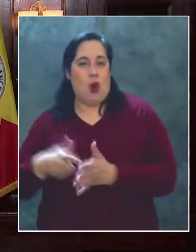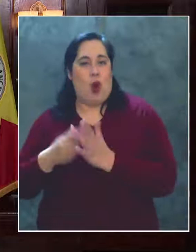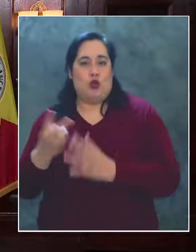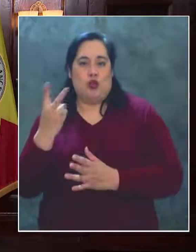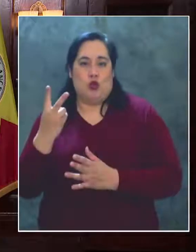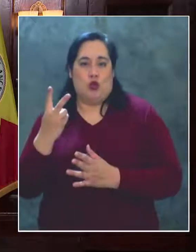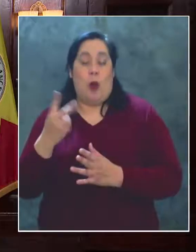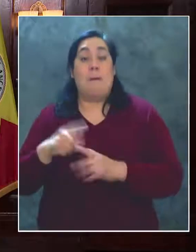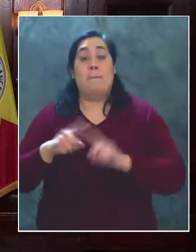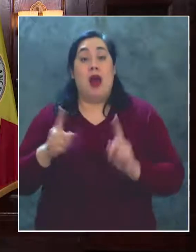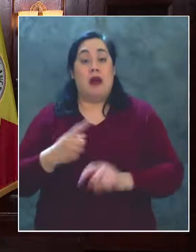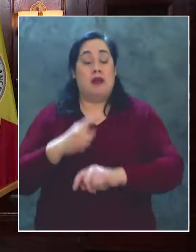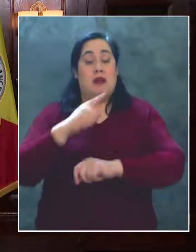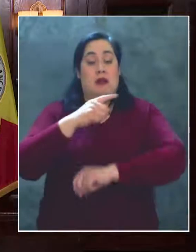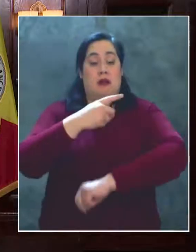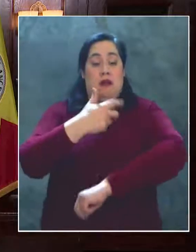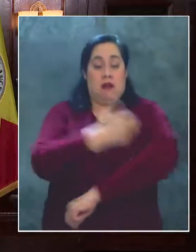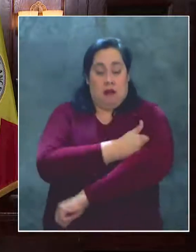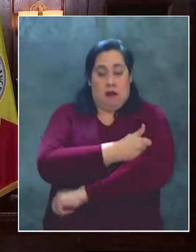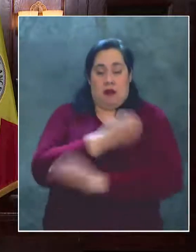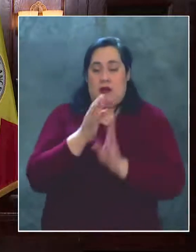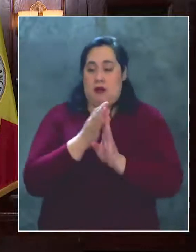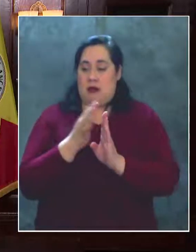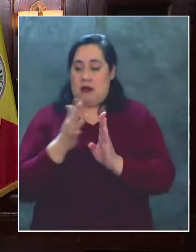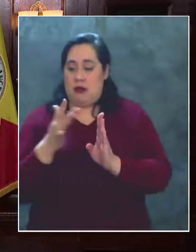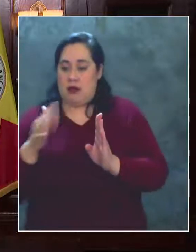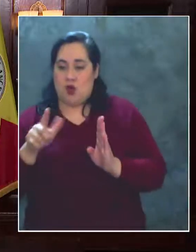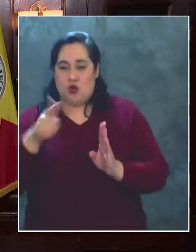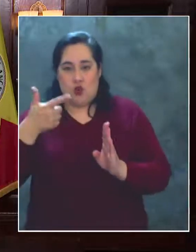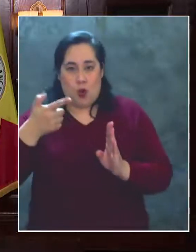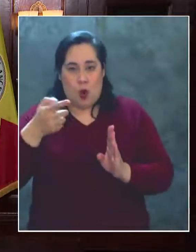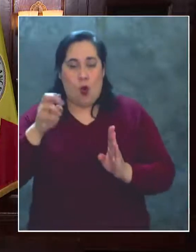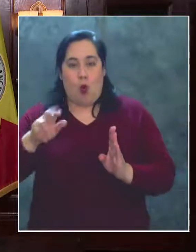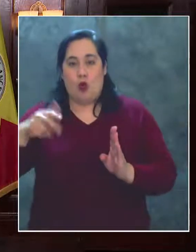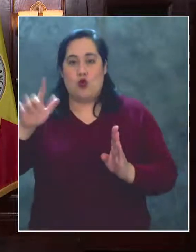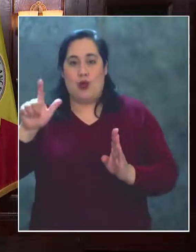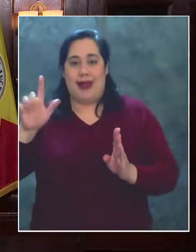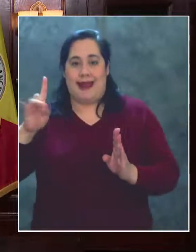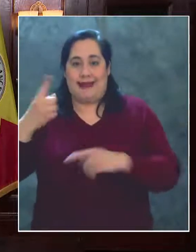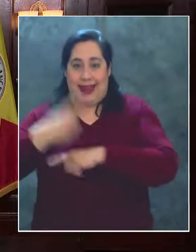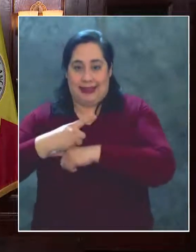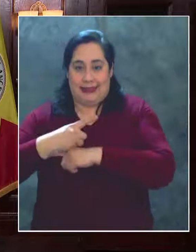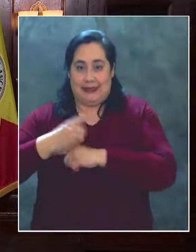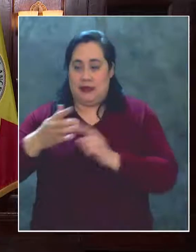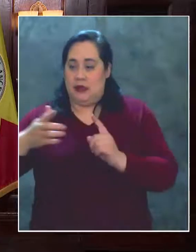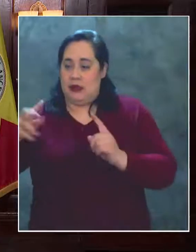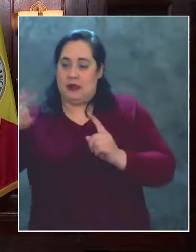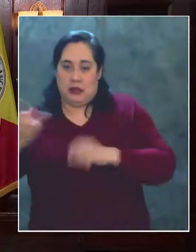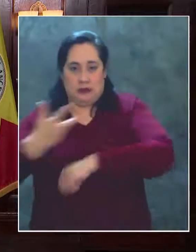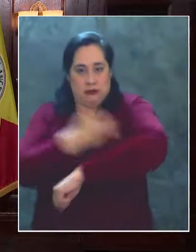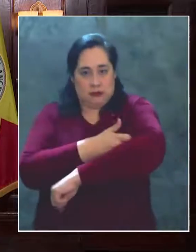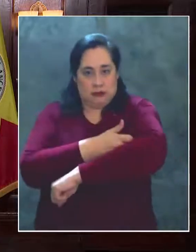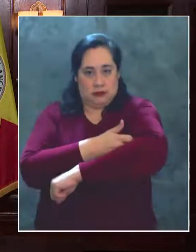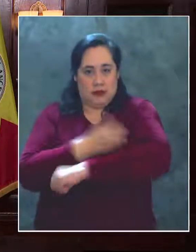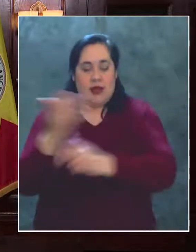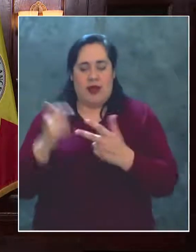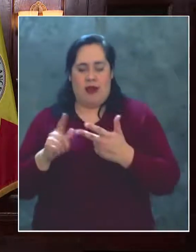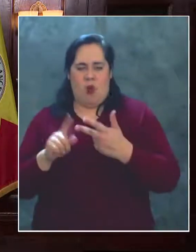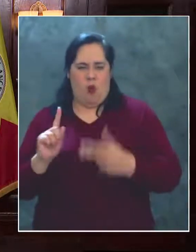THERE IS A GAP BETWEEN THE SHOTS BETWEEN 21 OR 28 DAYS AND WHERE? WHERE WILL THE VACCINATIONS BE GIVEN.